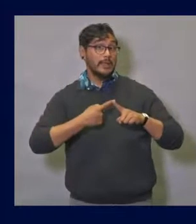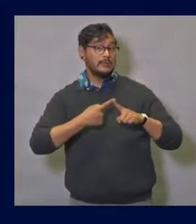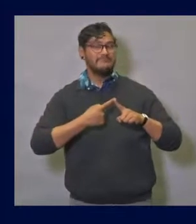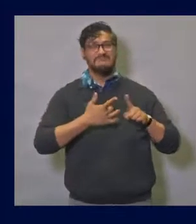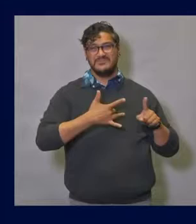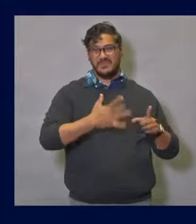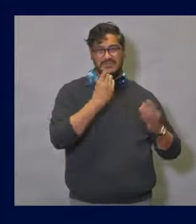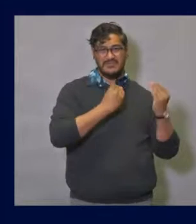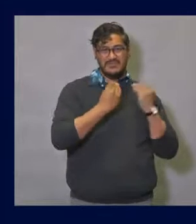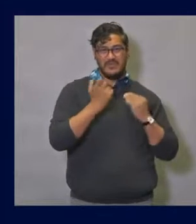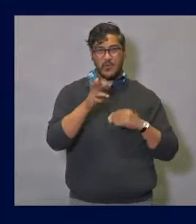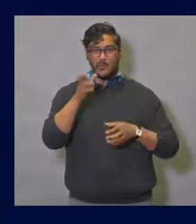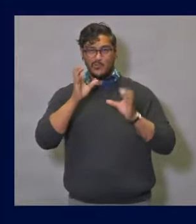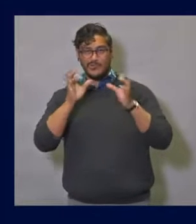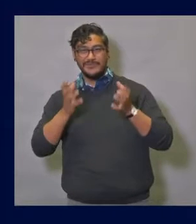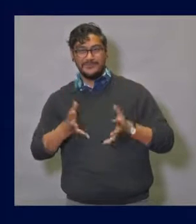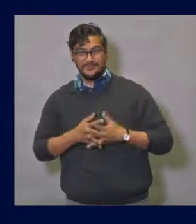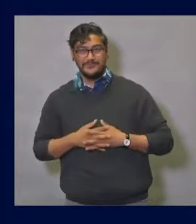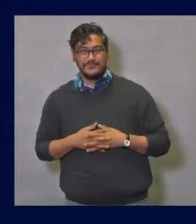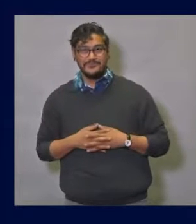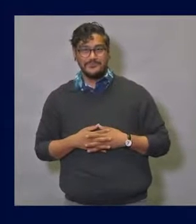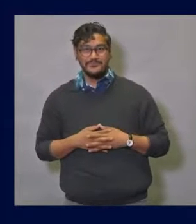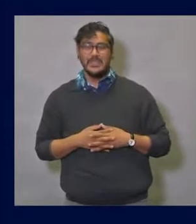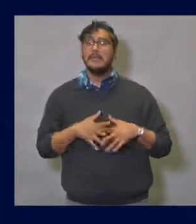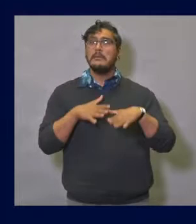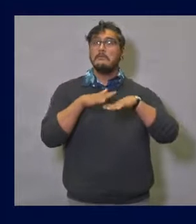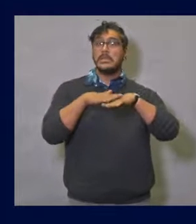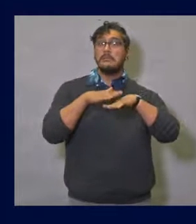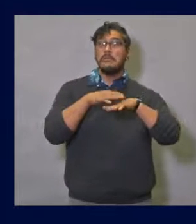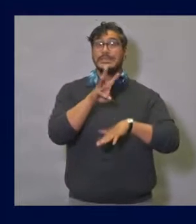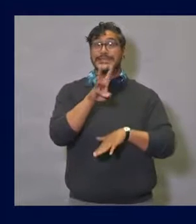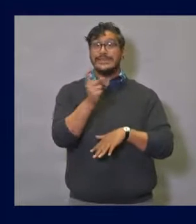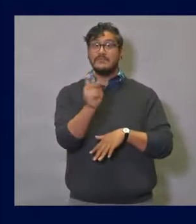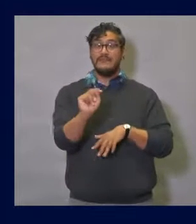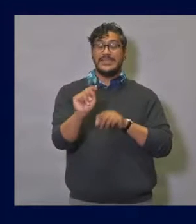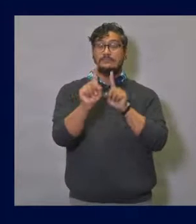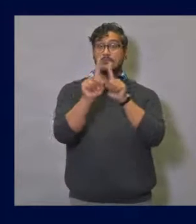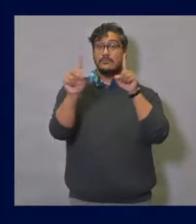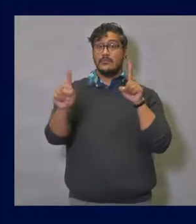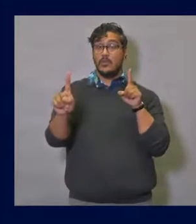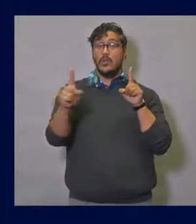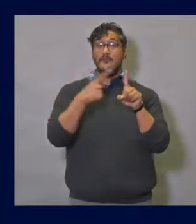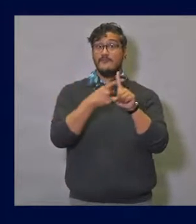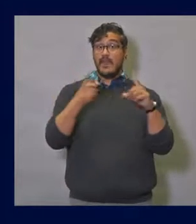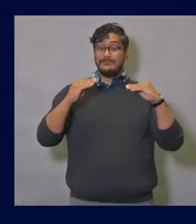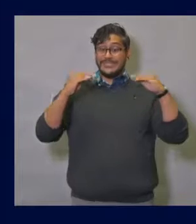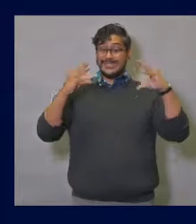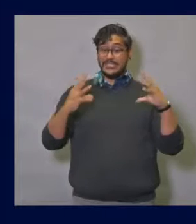GENERALLY, THIS IS WHEN THEY ARE EATING A AND DRINKING. THERE CONTINUES TO BE A